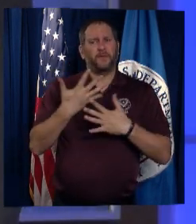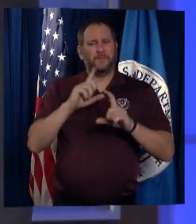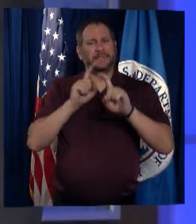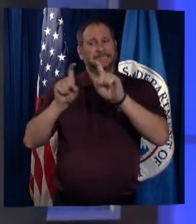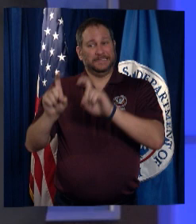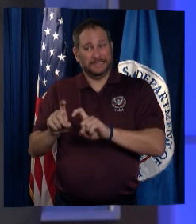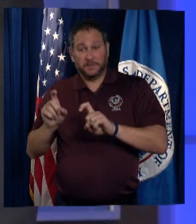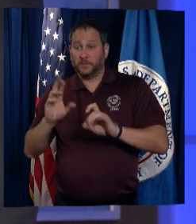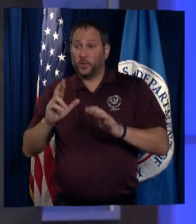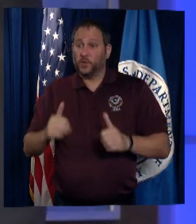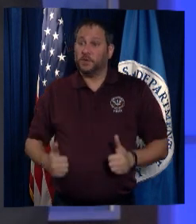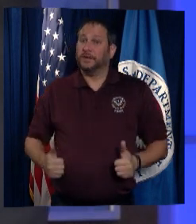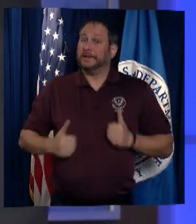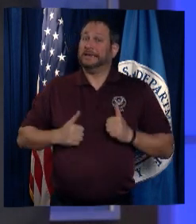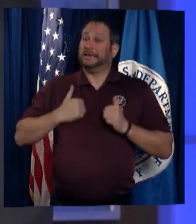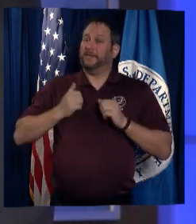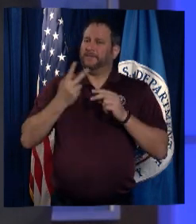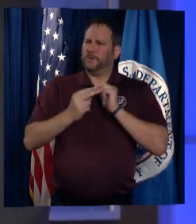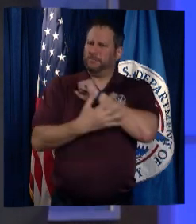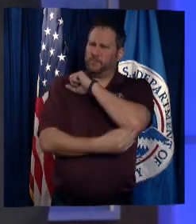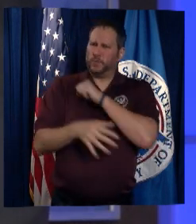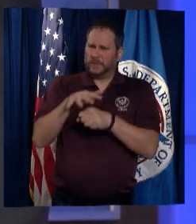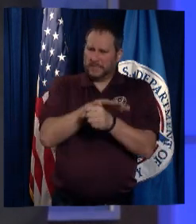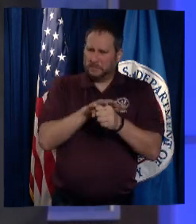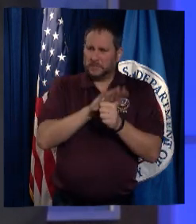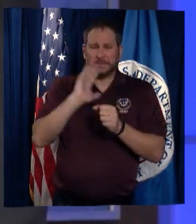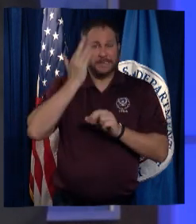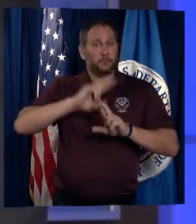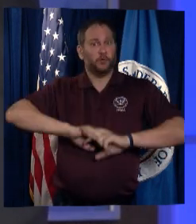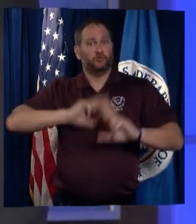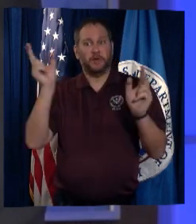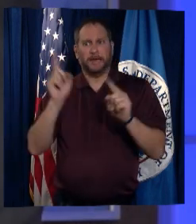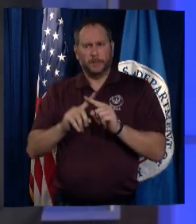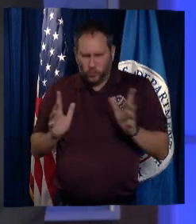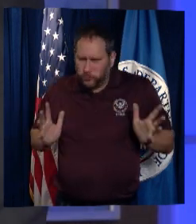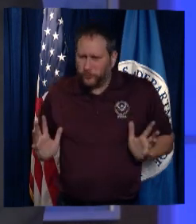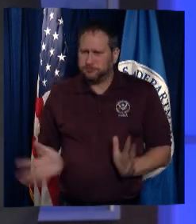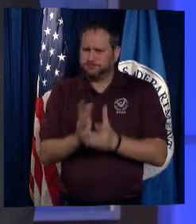their training. They understand that partnership means a relationship between